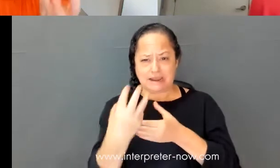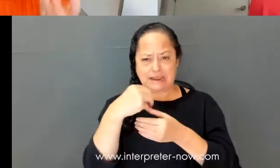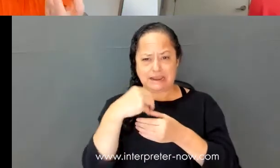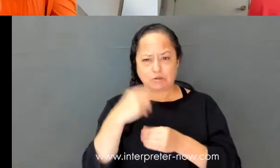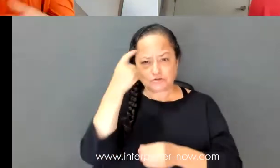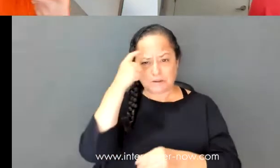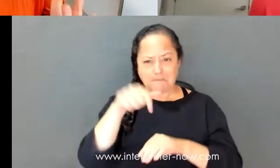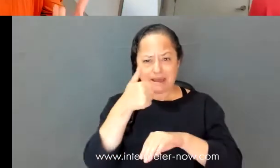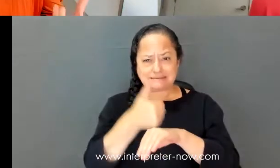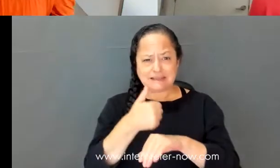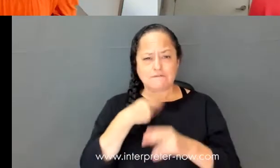I actually call it the inclusive mindset.